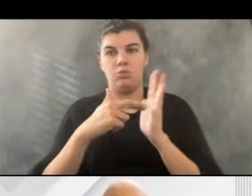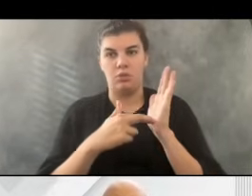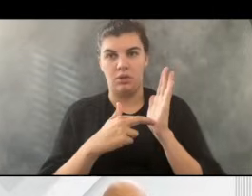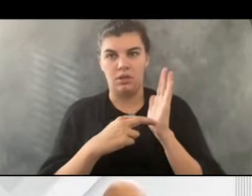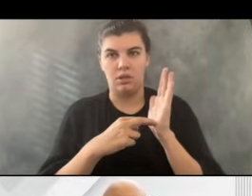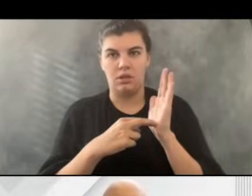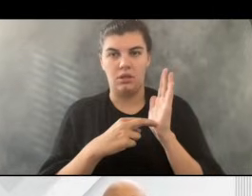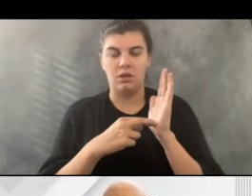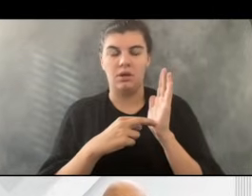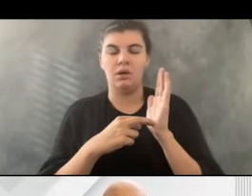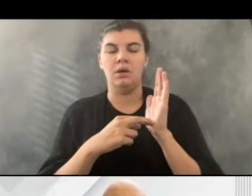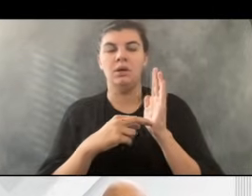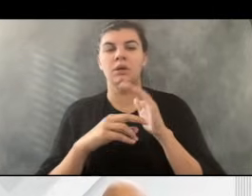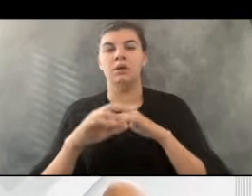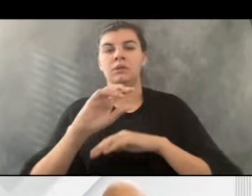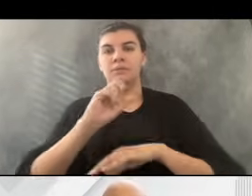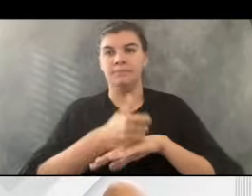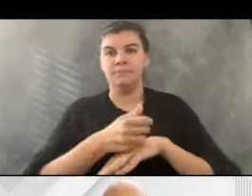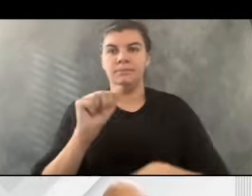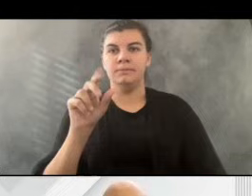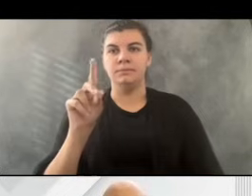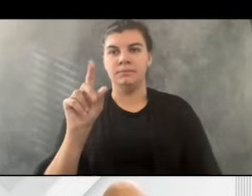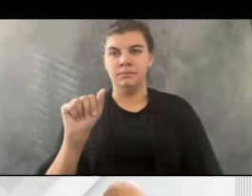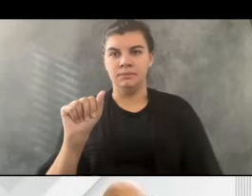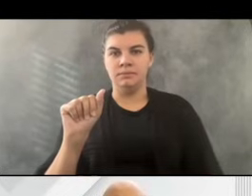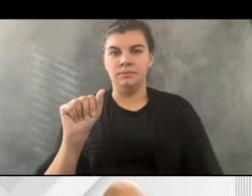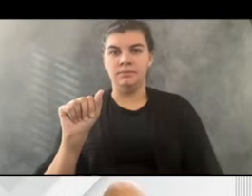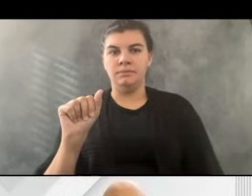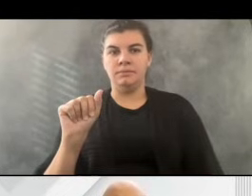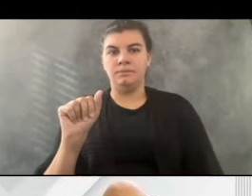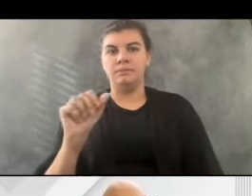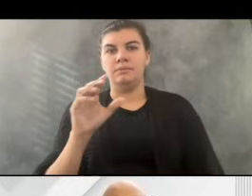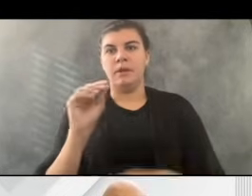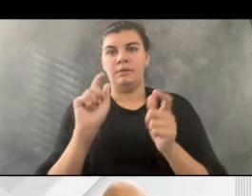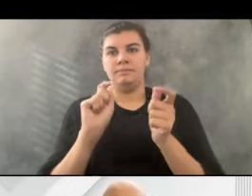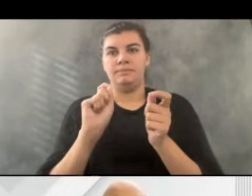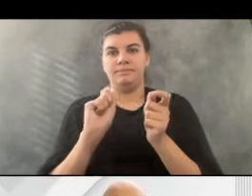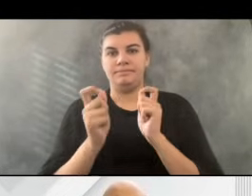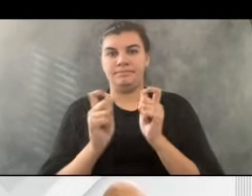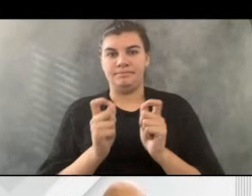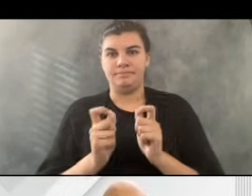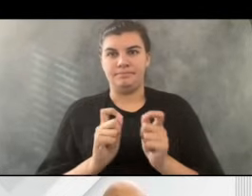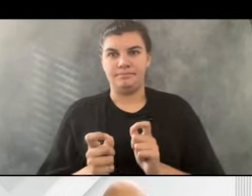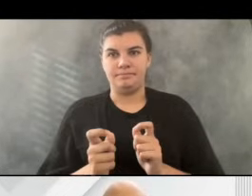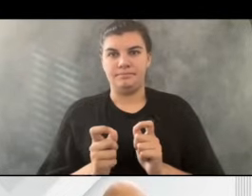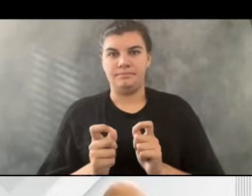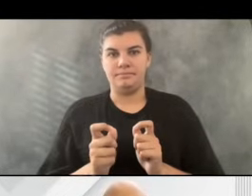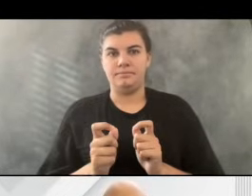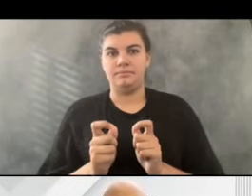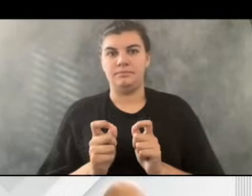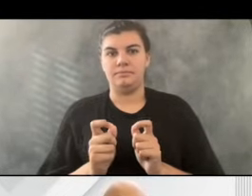that are in the ADA Accessibility Guidelines and adapting them to the needs of the public